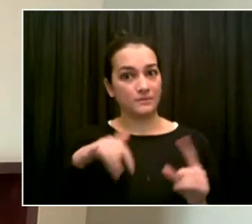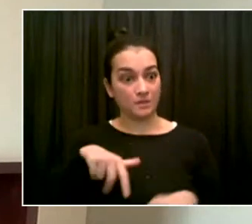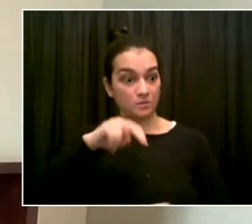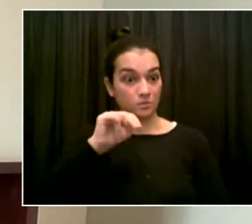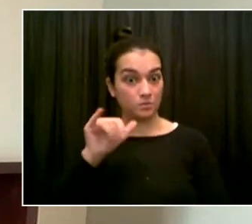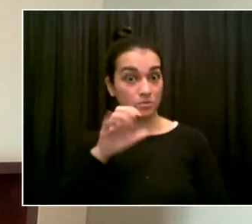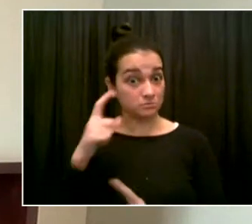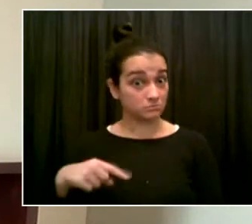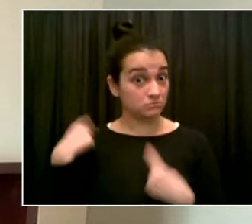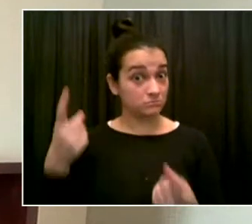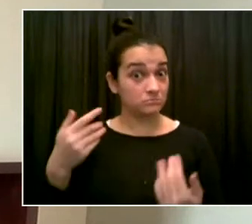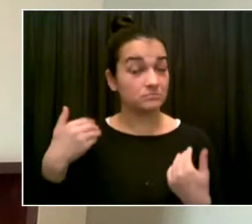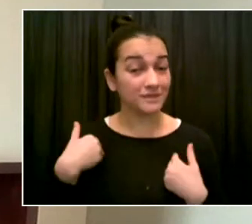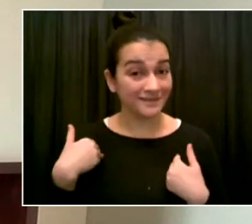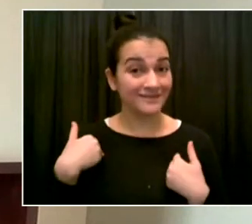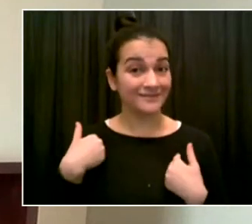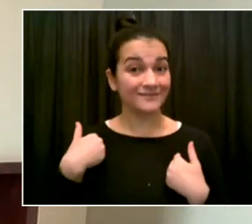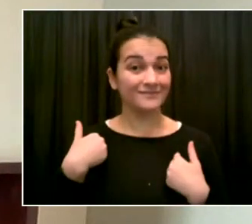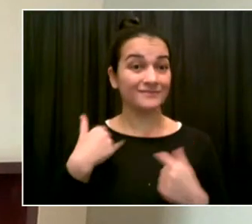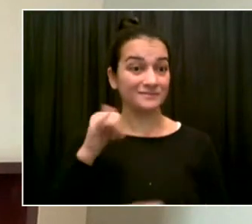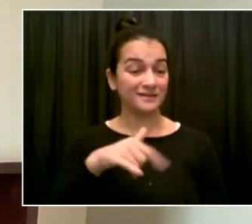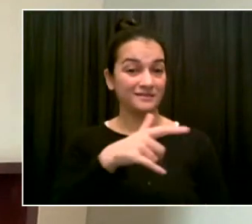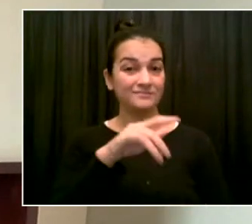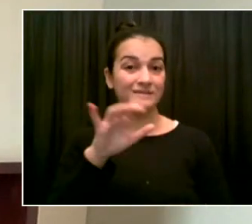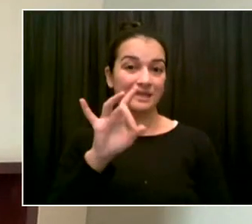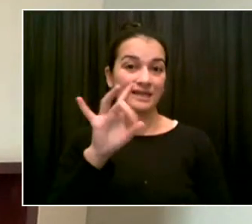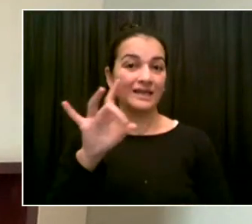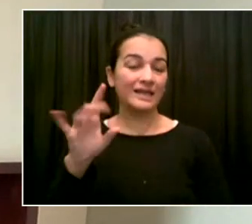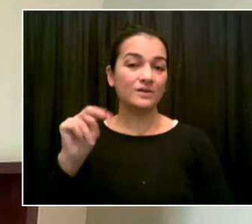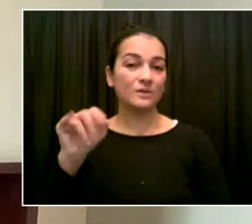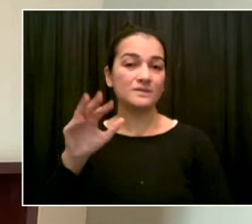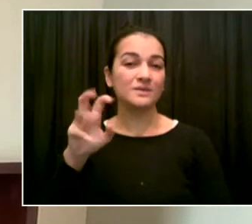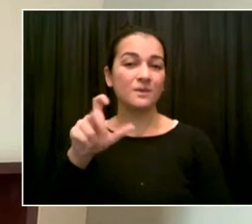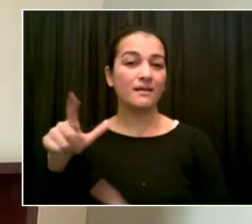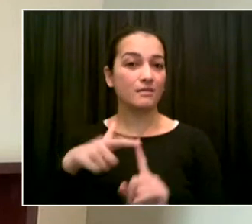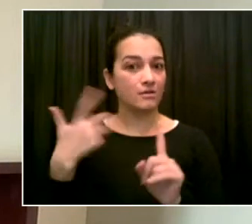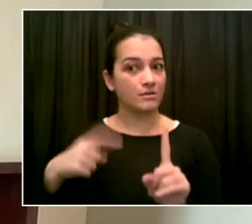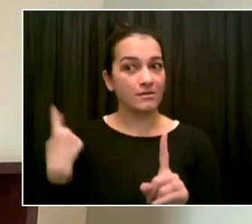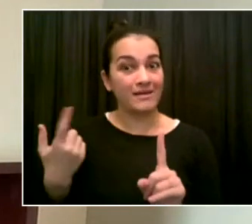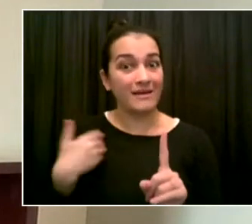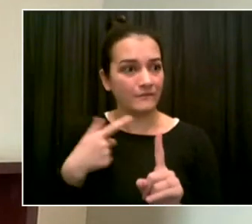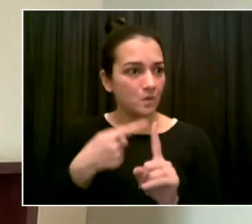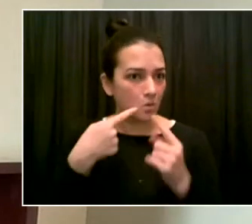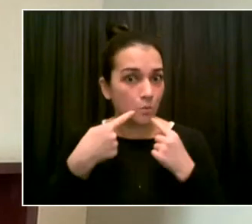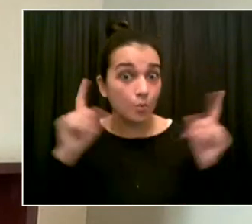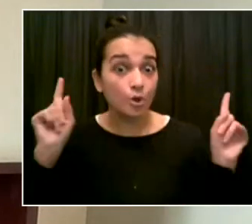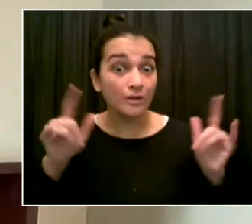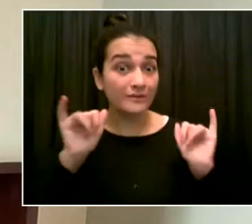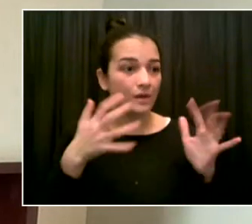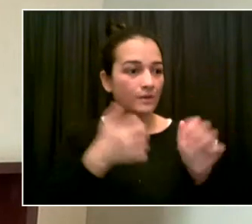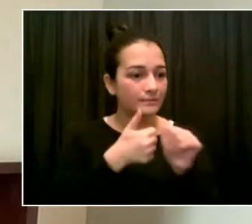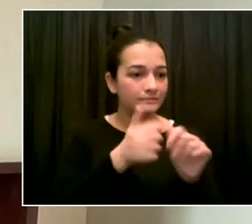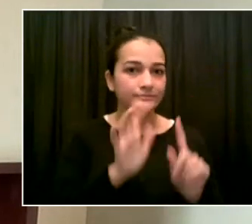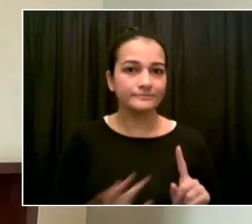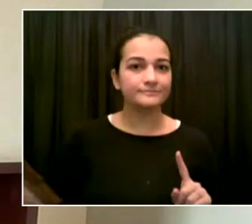CHANGE THE STATUS QUO FOR THE ENTIRE COUNTRY AND TO LOOK AT THE SUCCESSES OF PLACES LIKE NEW YORAK S A OMDEL FOR WHERE WE GO FROM HERE.